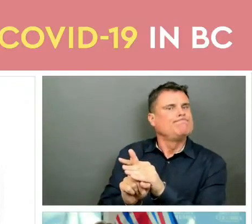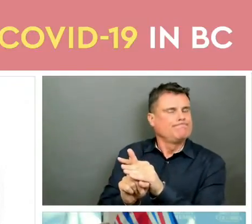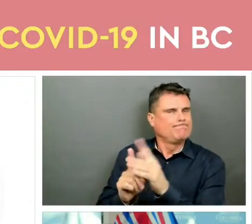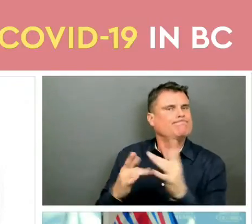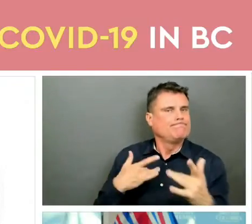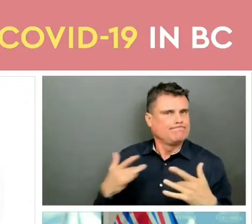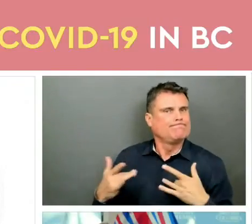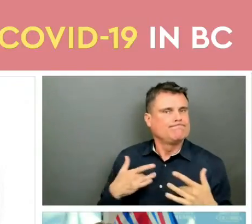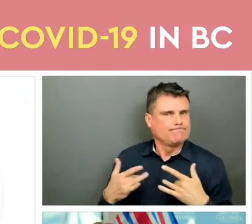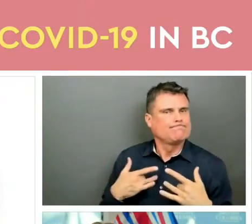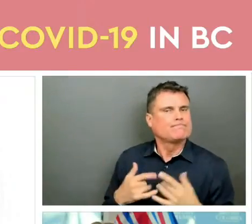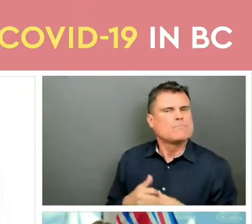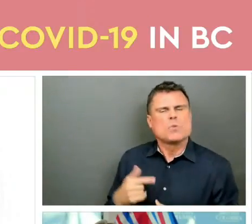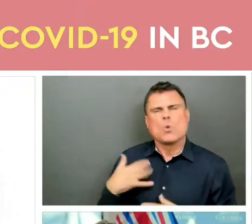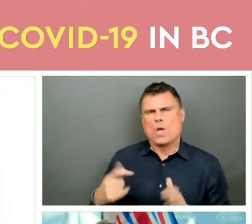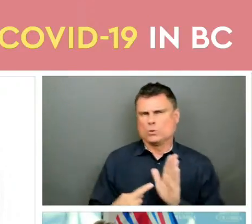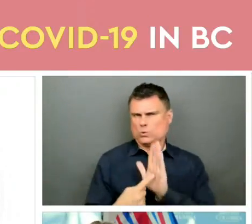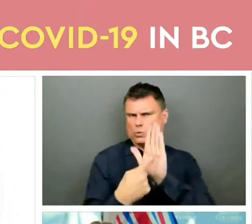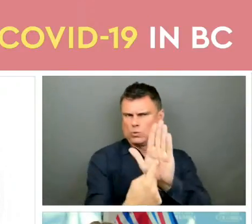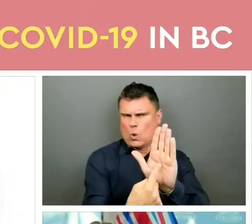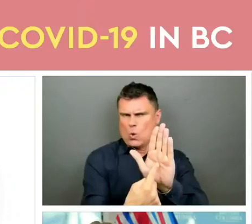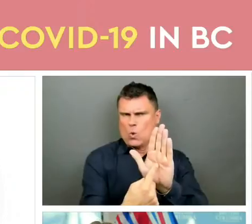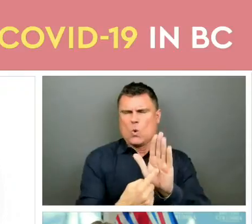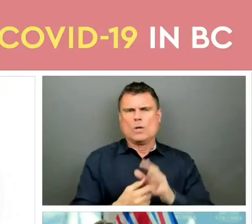of